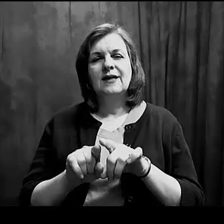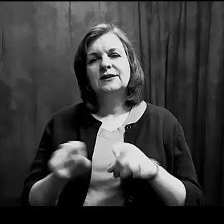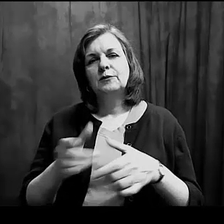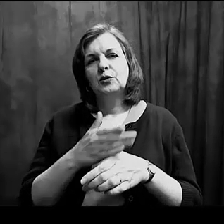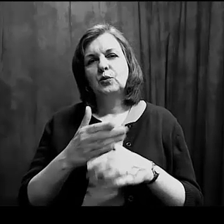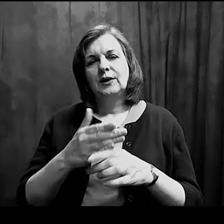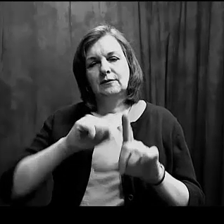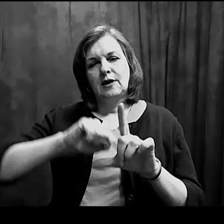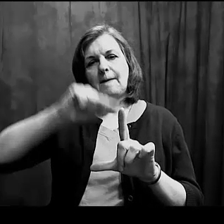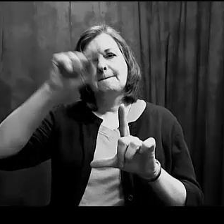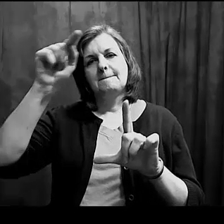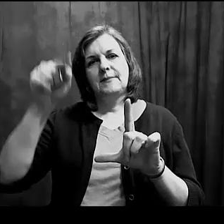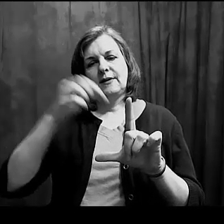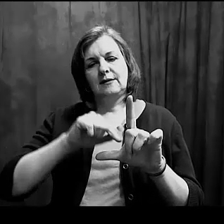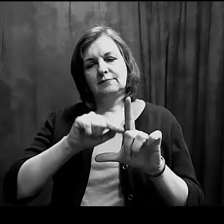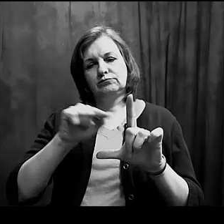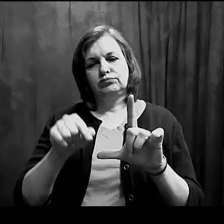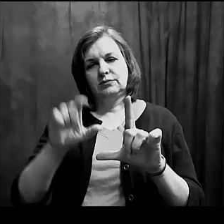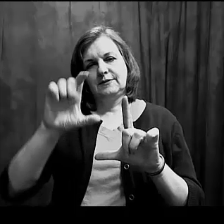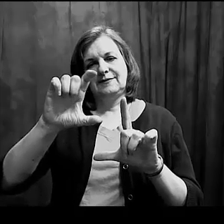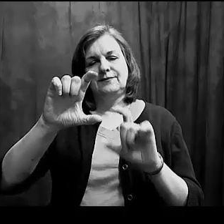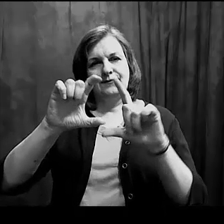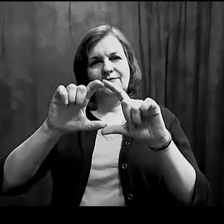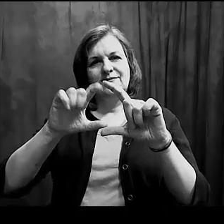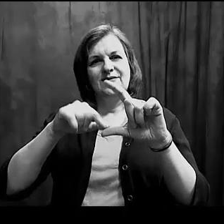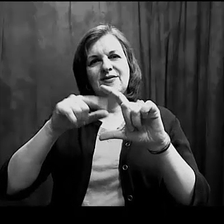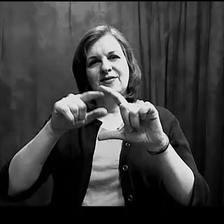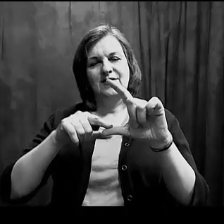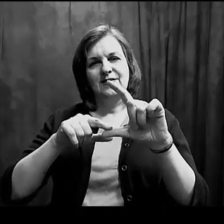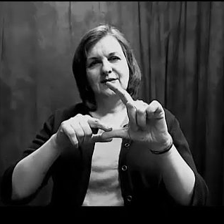this space here